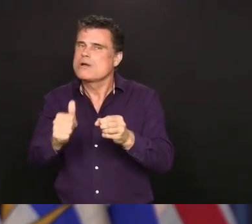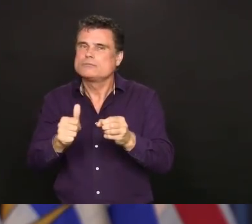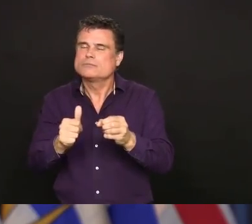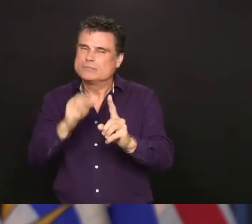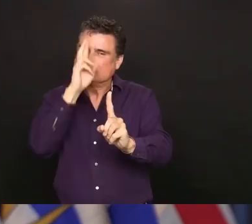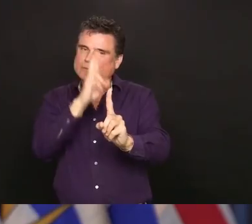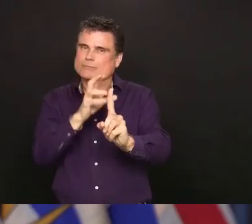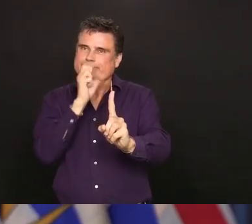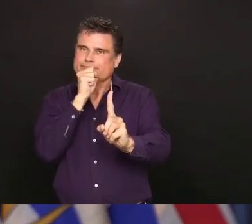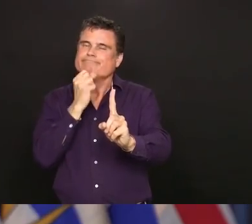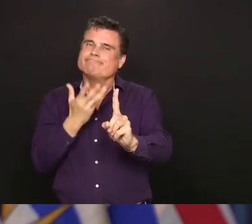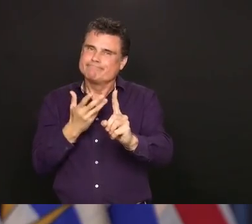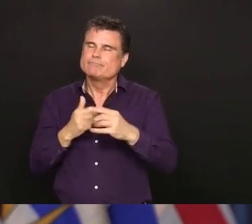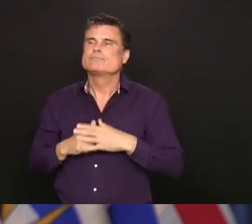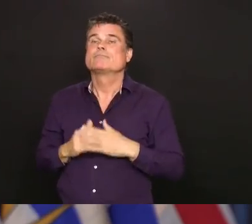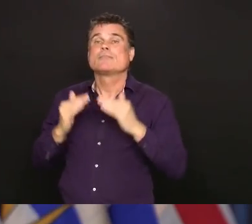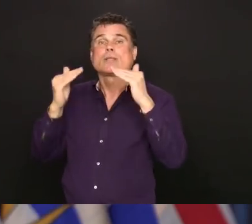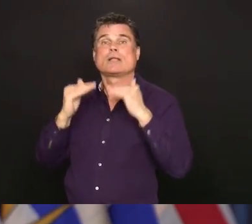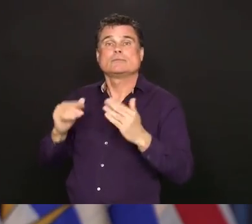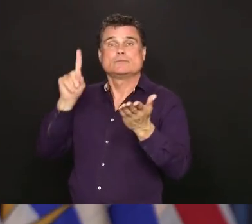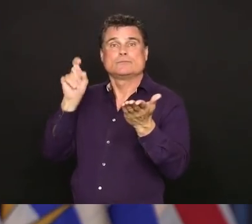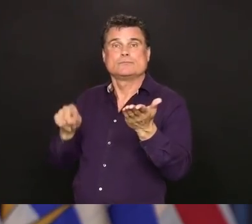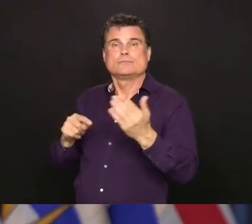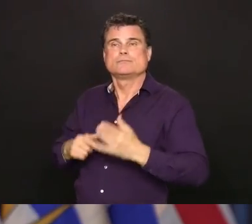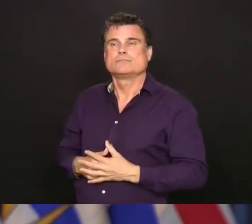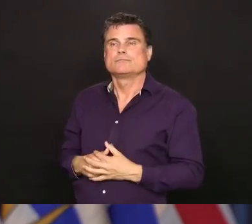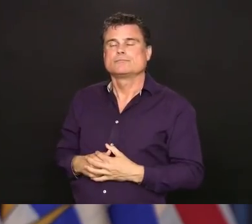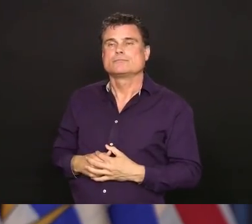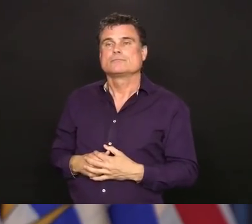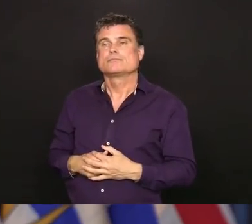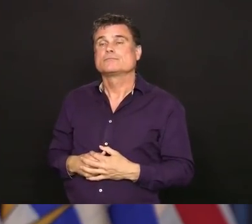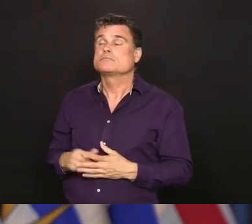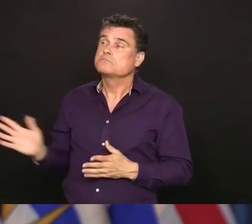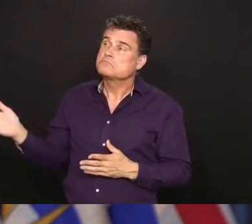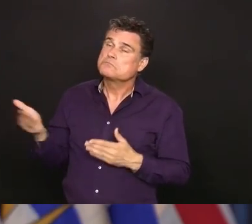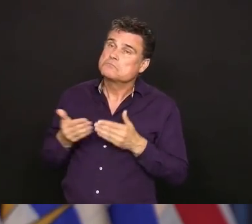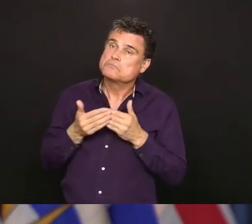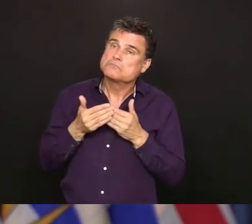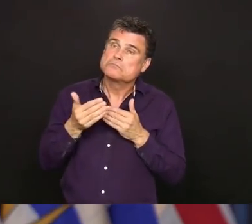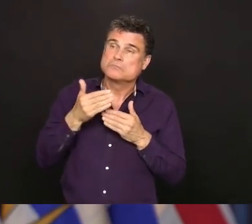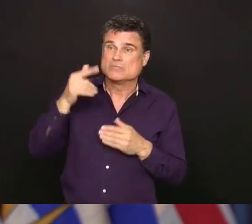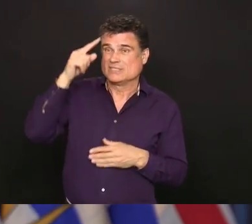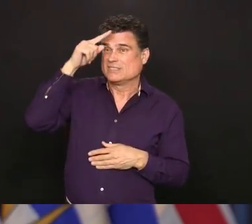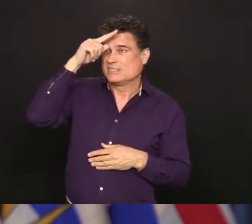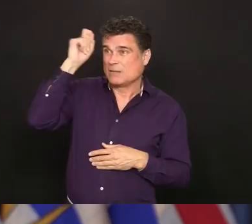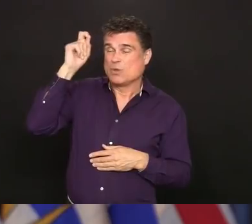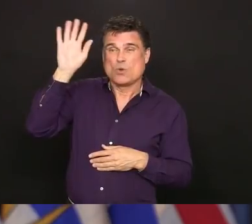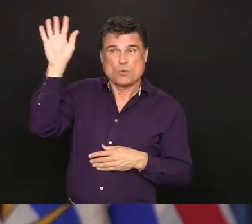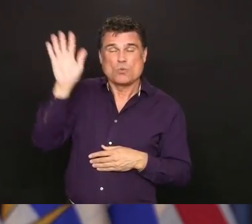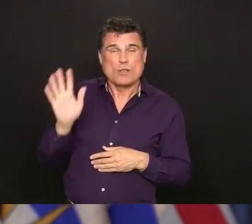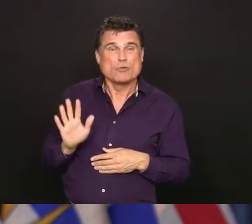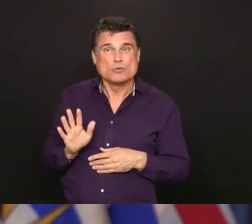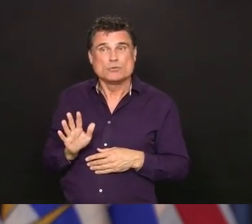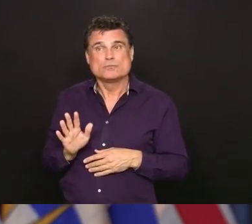area, Dr Henry, how close are you to expand expanding public safety orders so they include high traffic parks